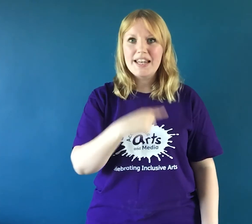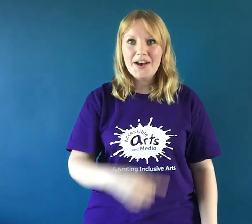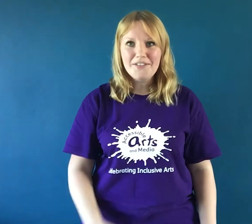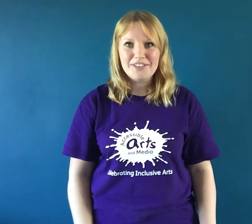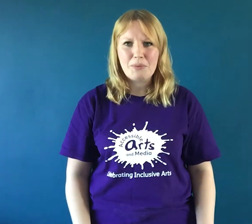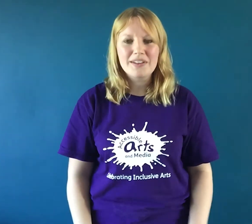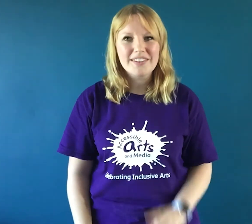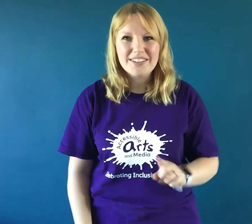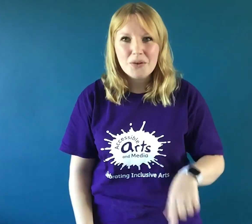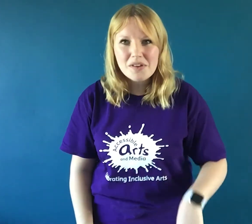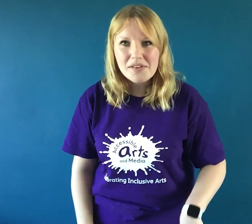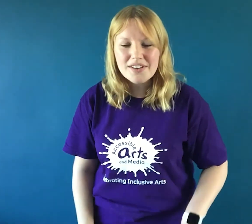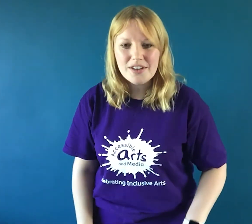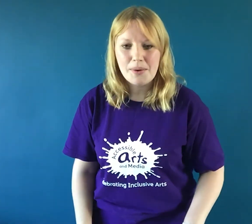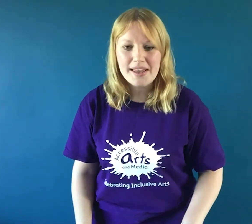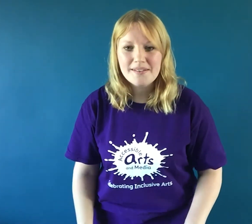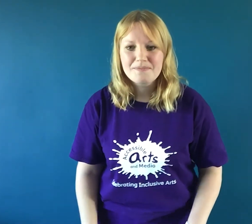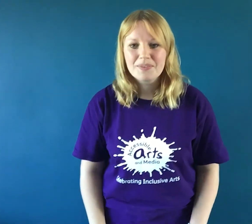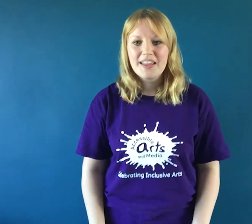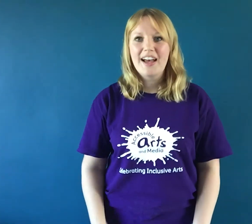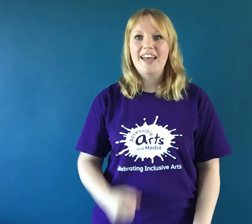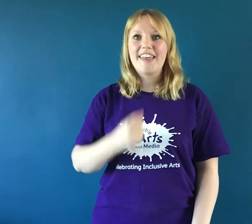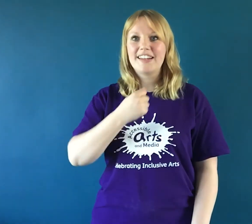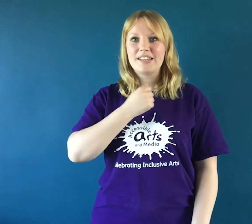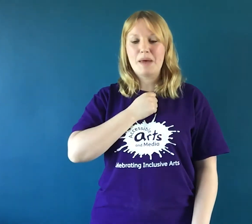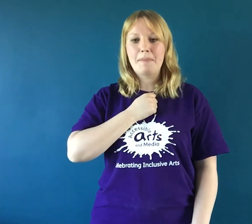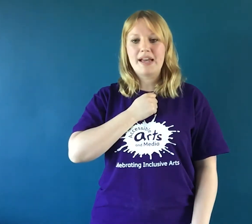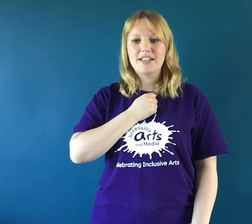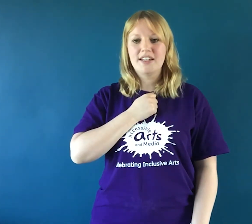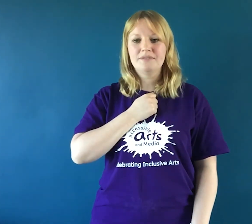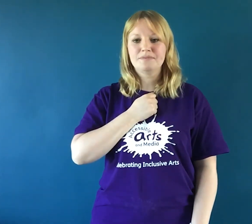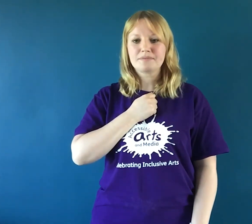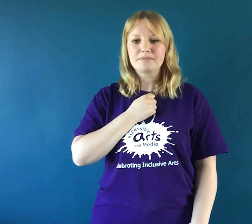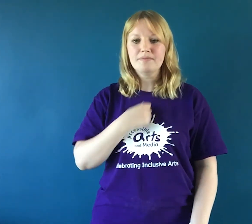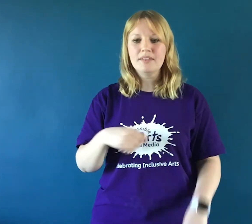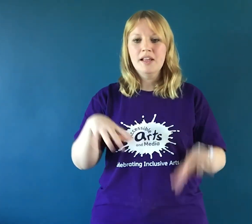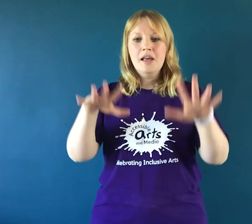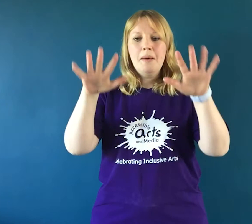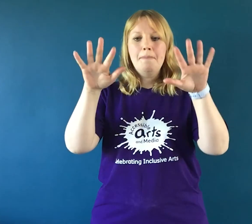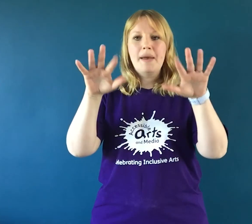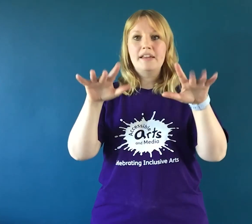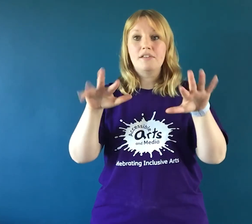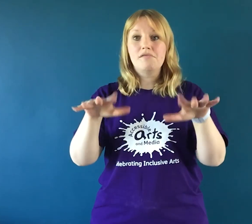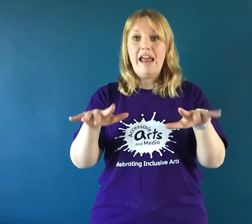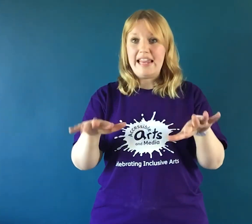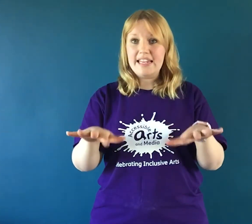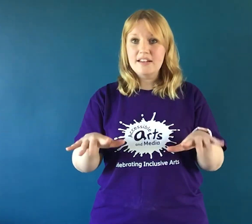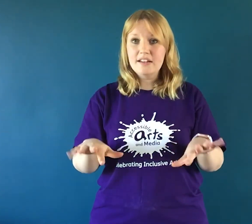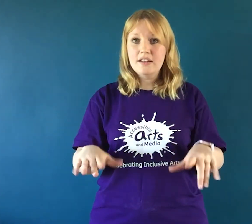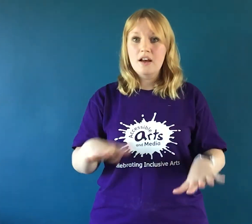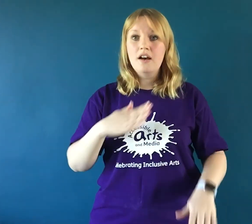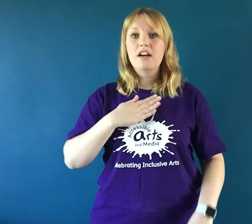Lovely well done, I told you you could do it. And the last bit my turn. May the rain